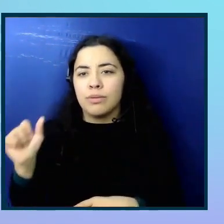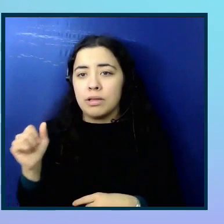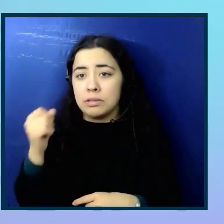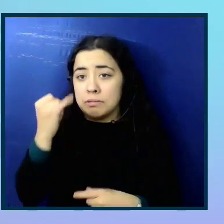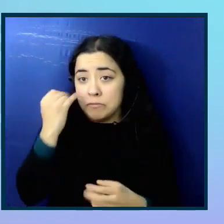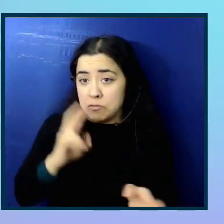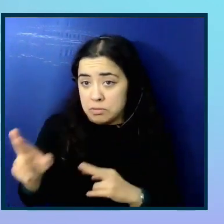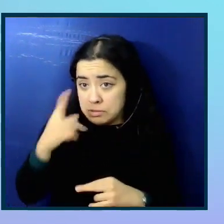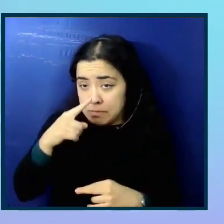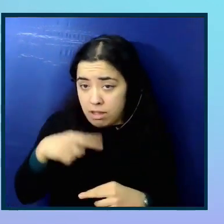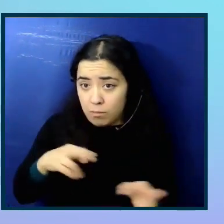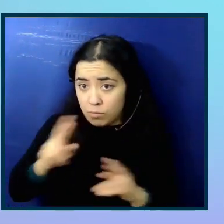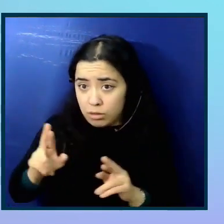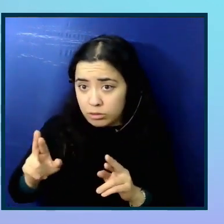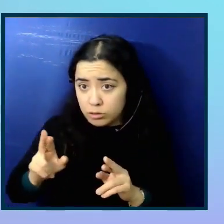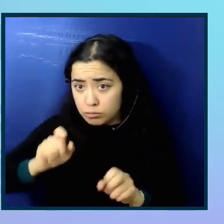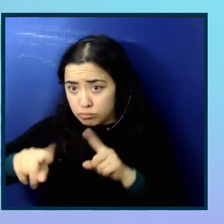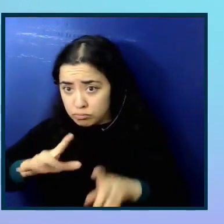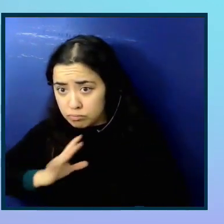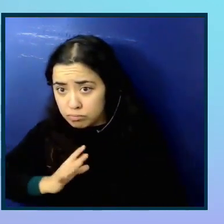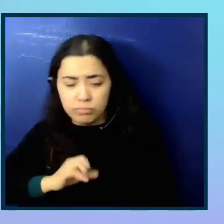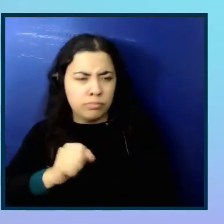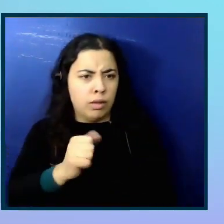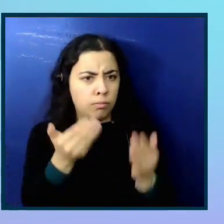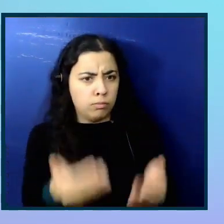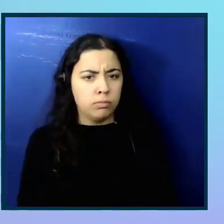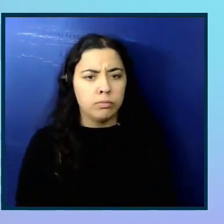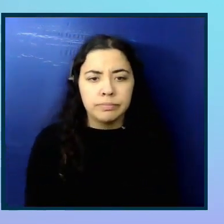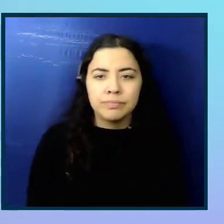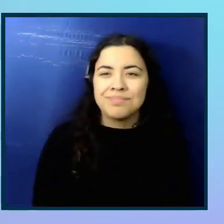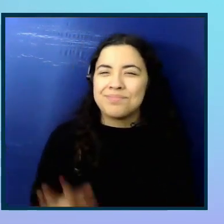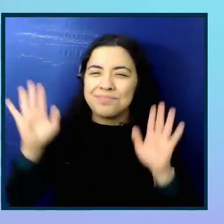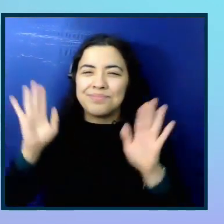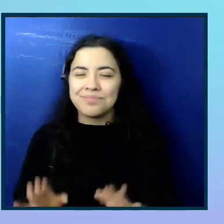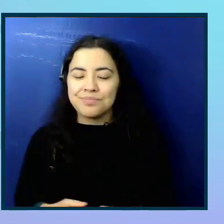I would love to shift just in that direction. Yep. Great, all right.